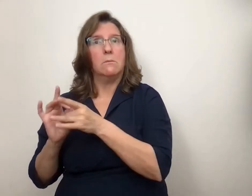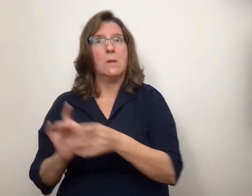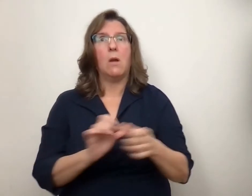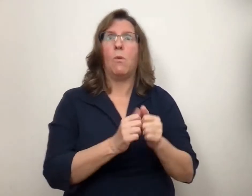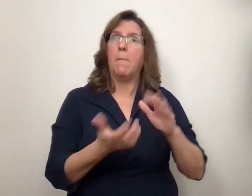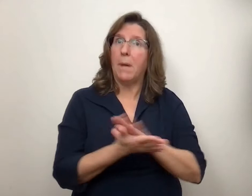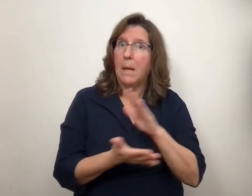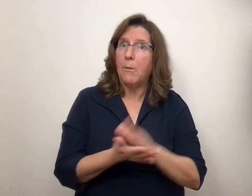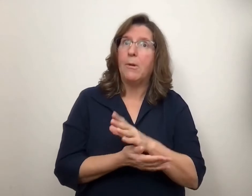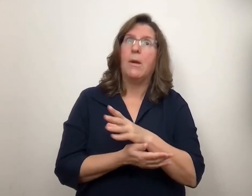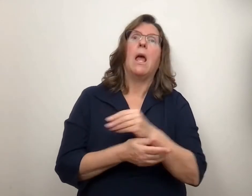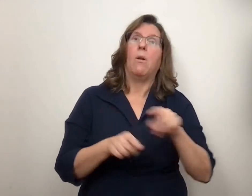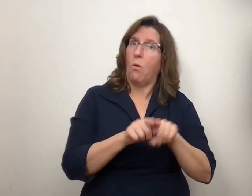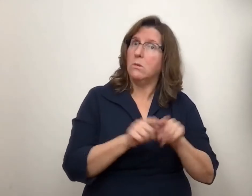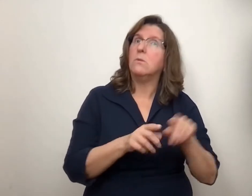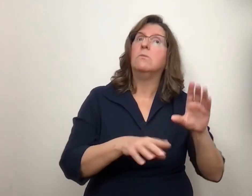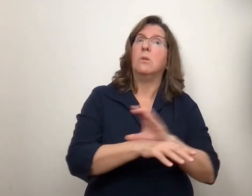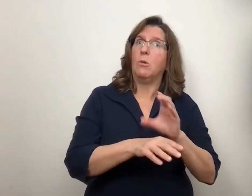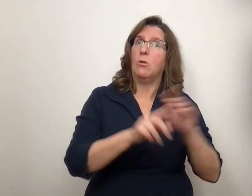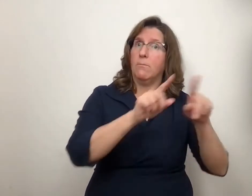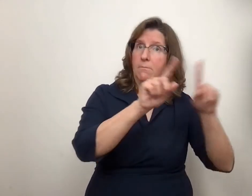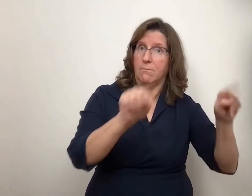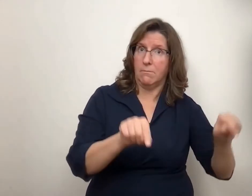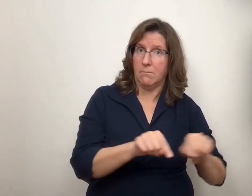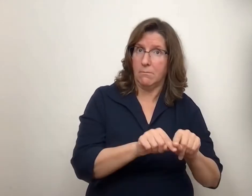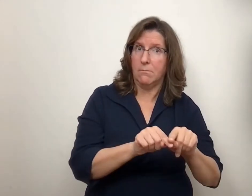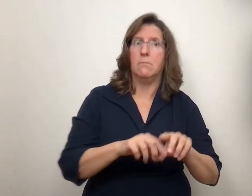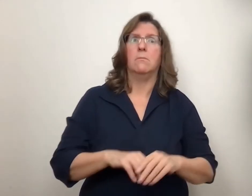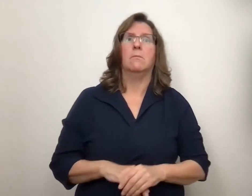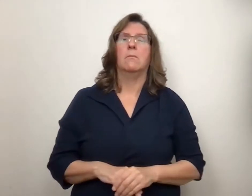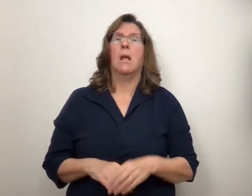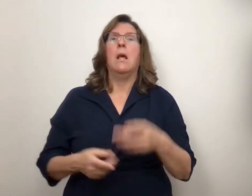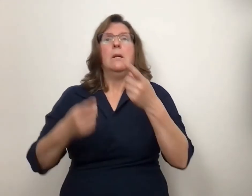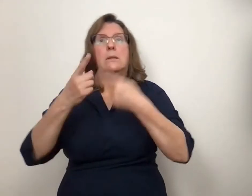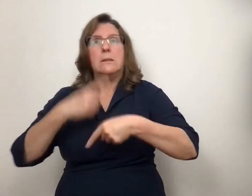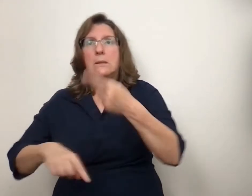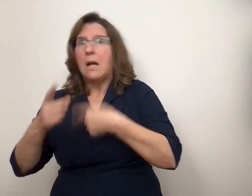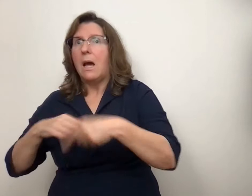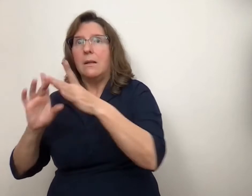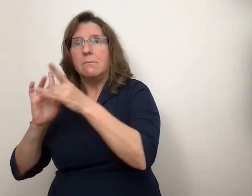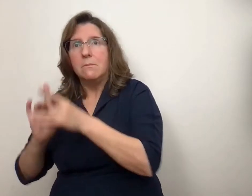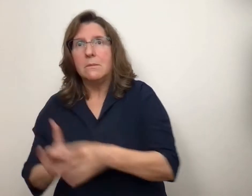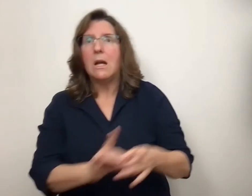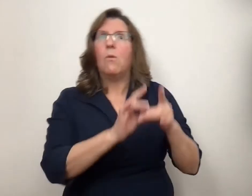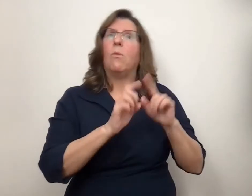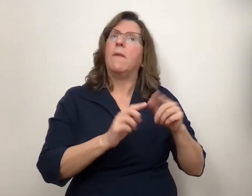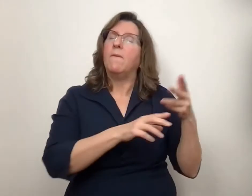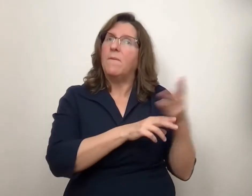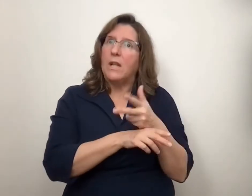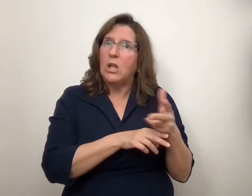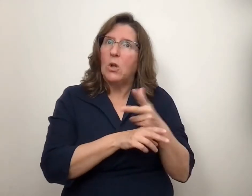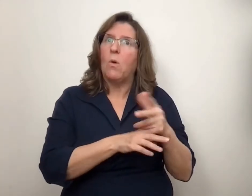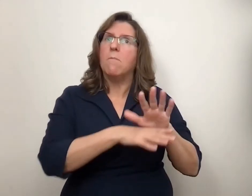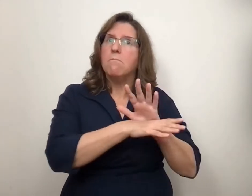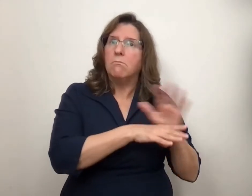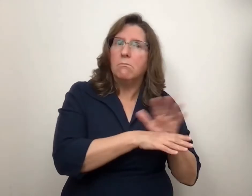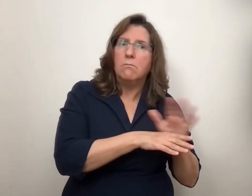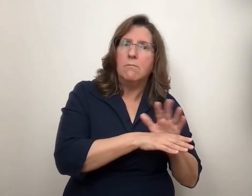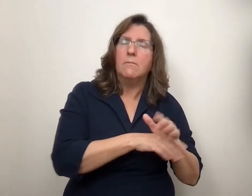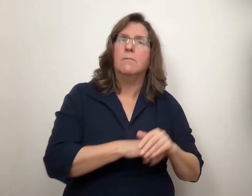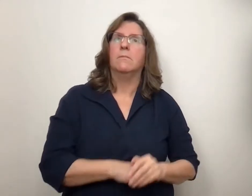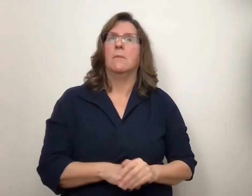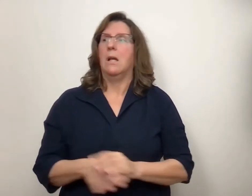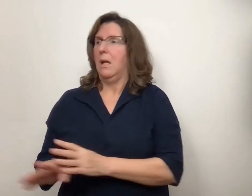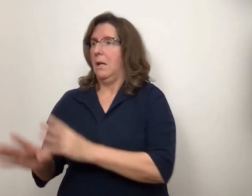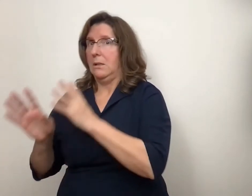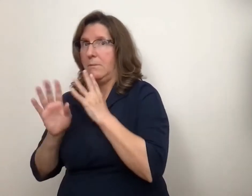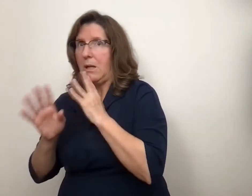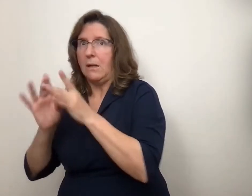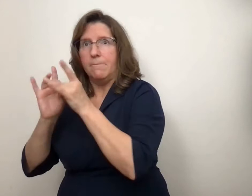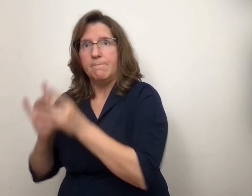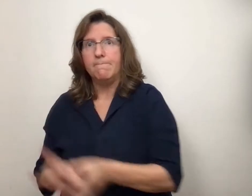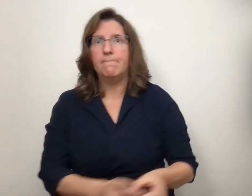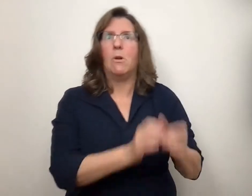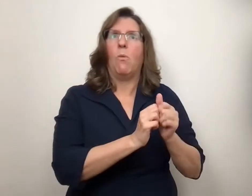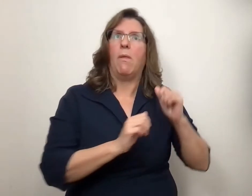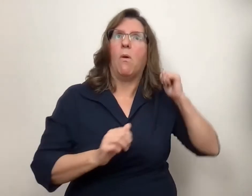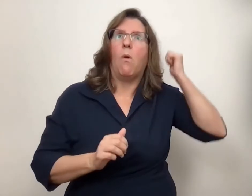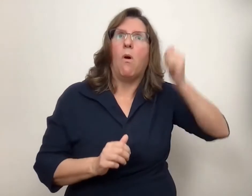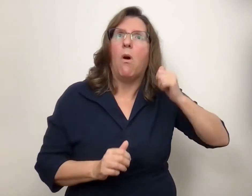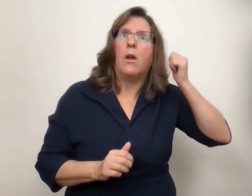print - on paper or using a computer, signing using a camera and video, speaking using audio recordings.